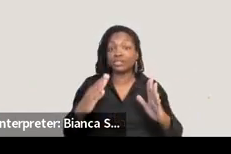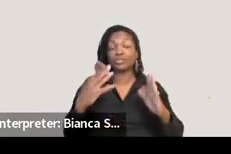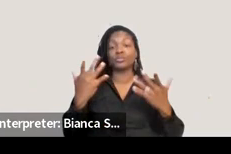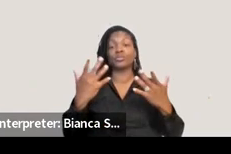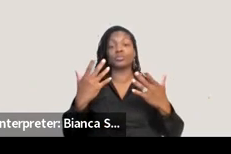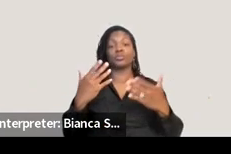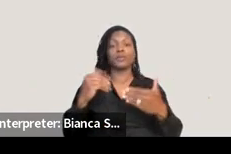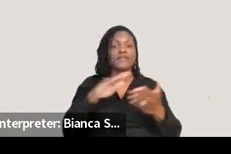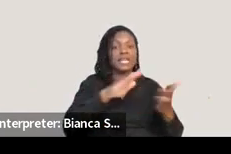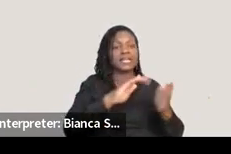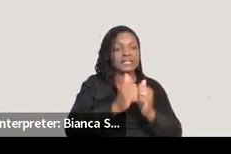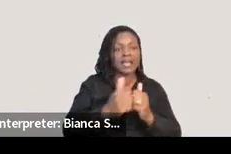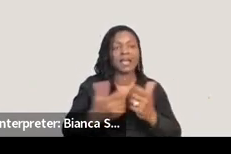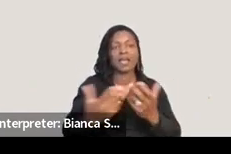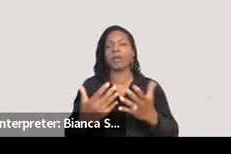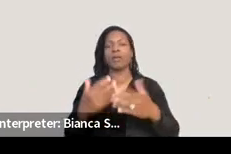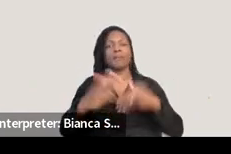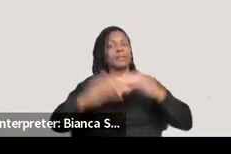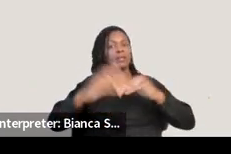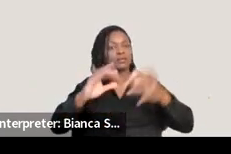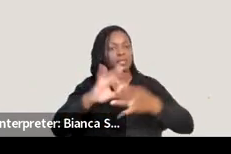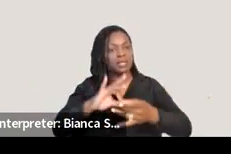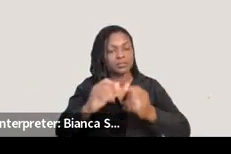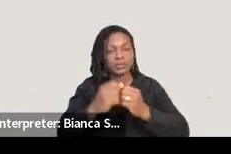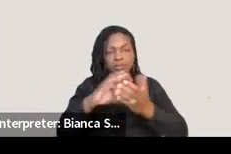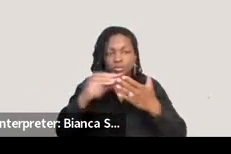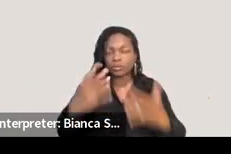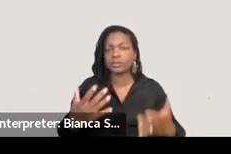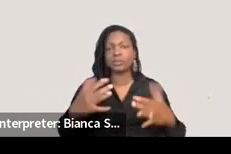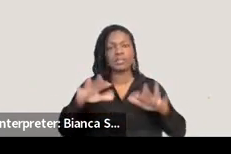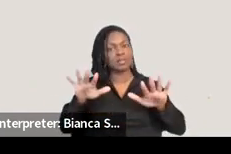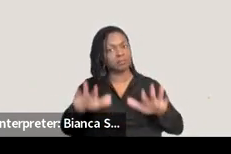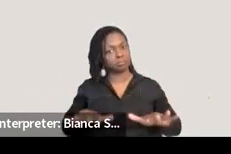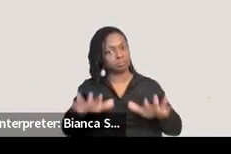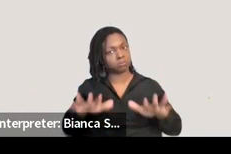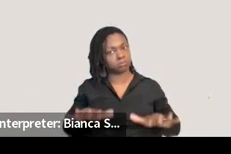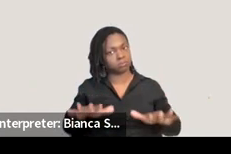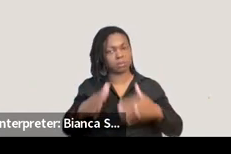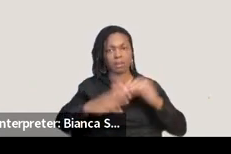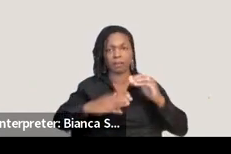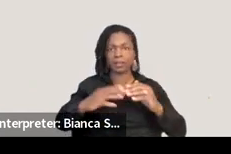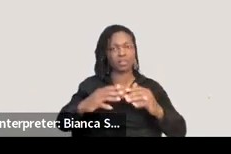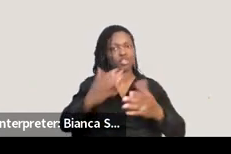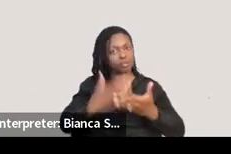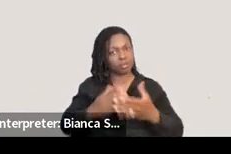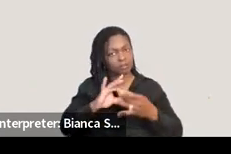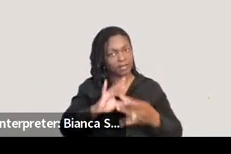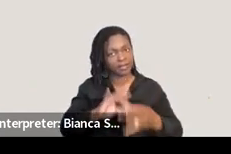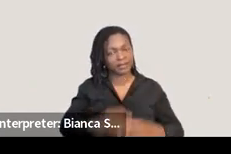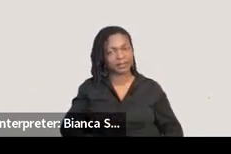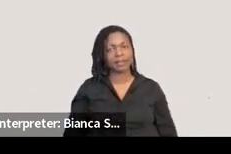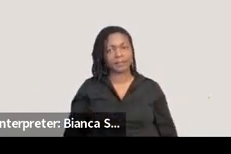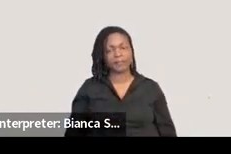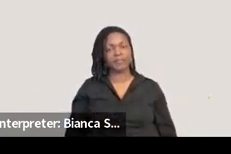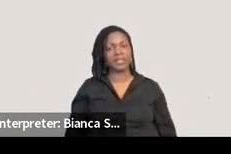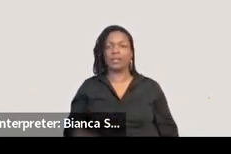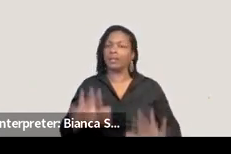Be non judgmental, build trust. Trust is key. I can't tell you how many times students will tell me, oh, I know that teacher doesn't like me.